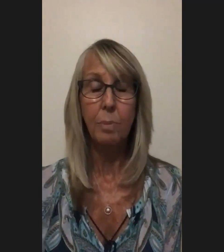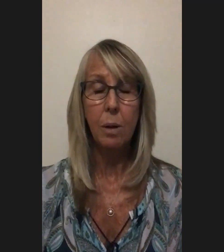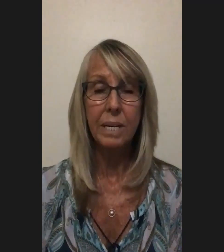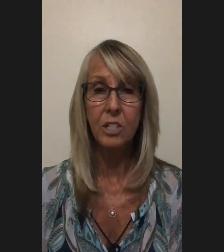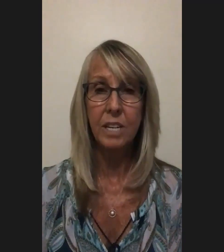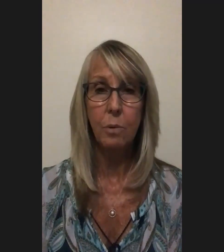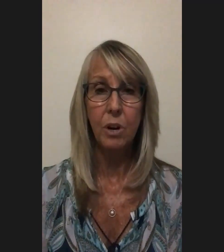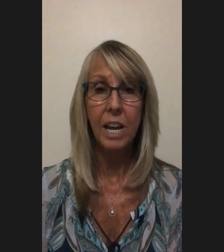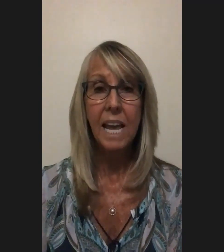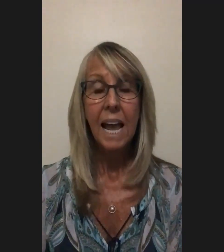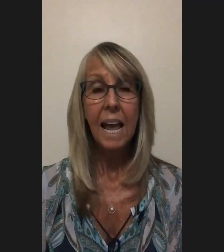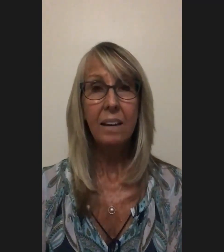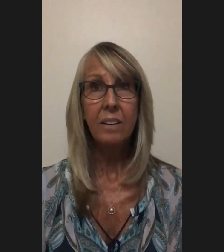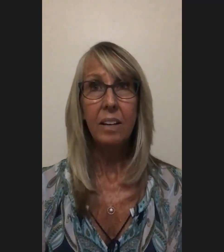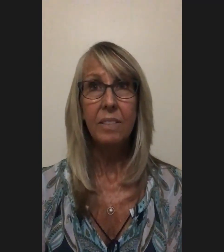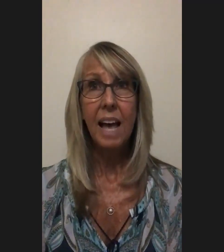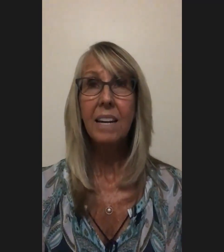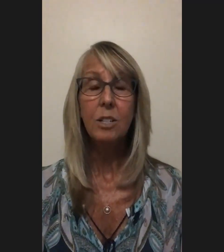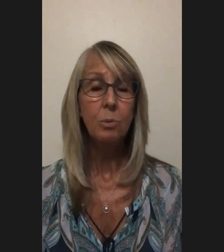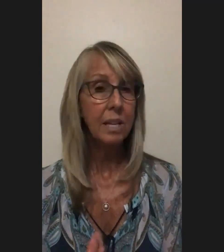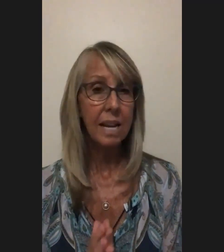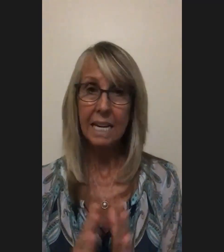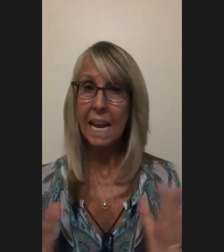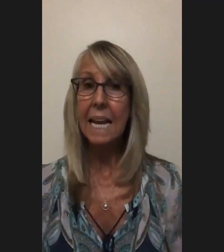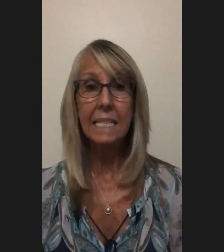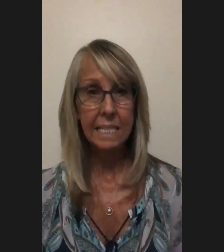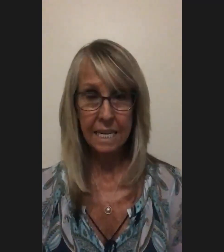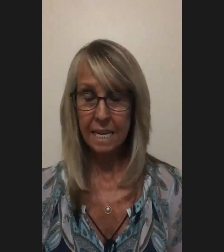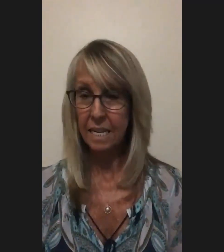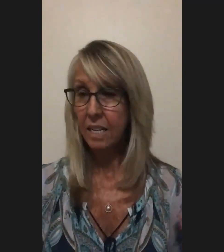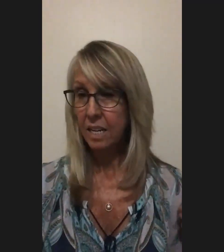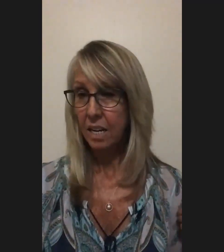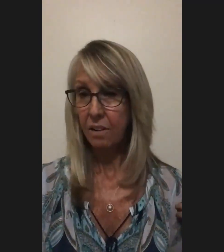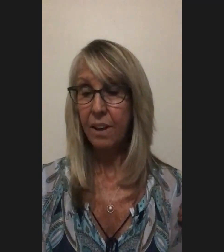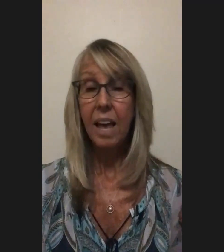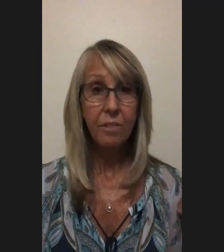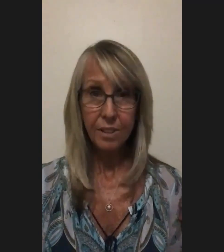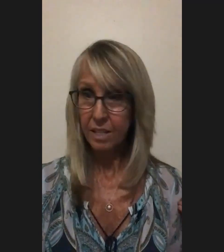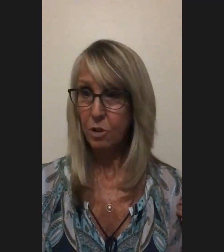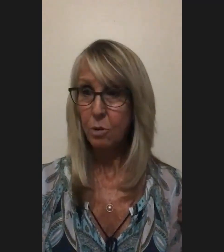accommodation network and that is really like an a to z of everything that you